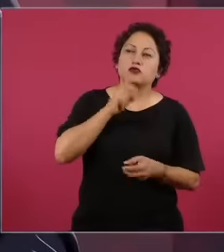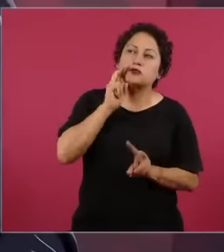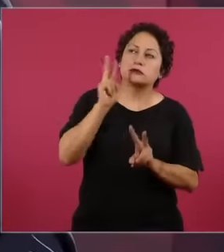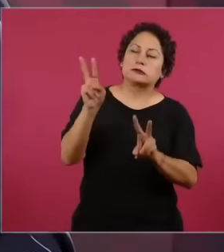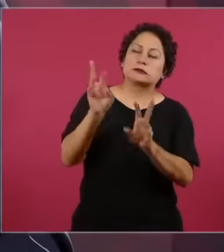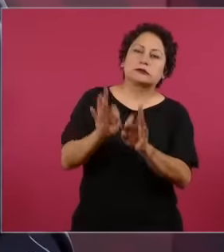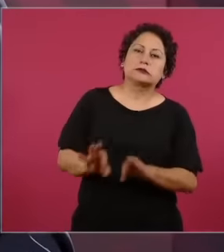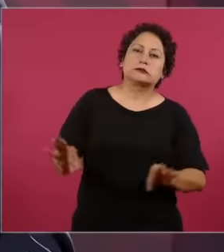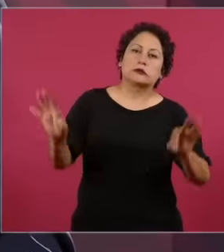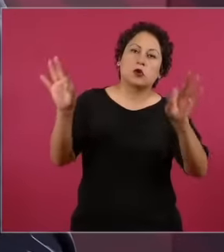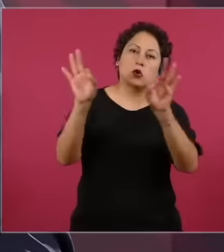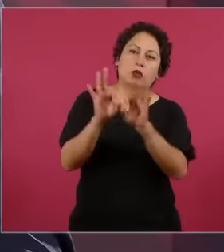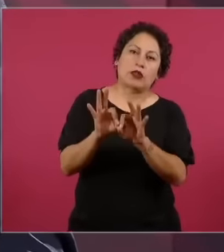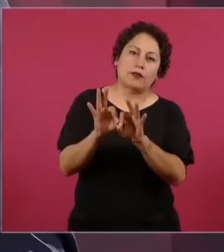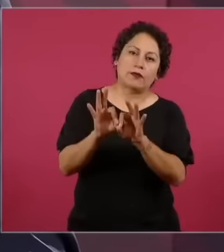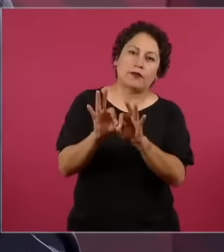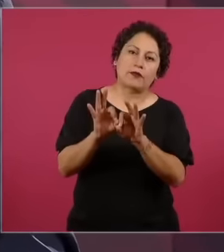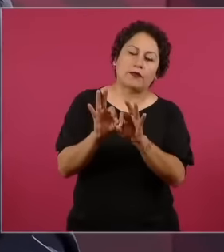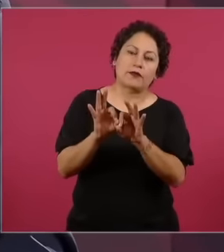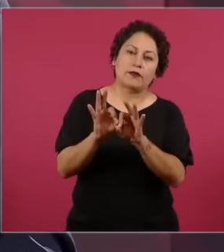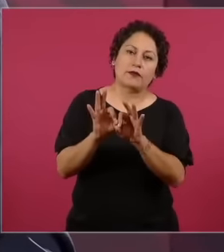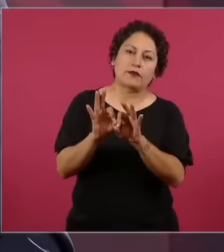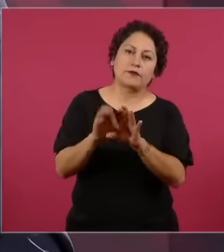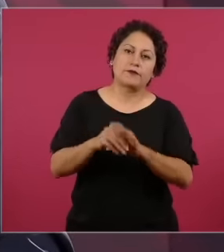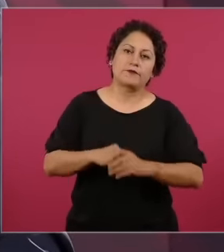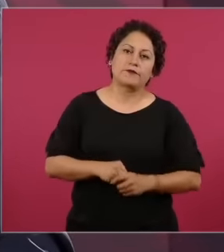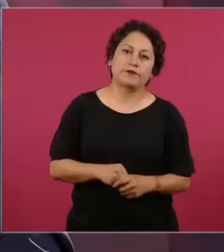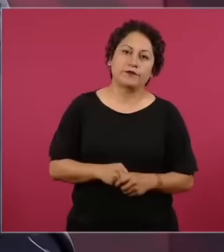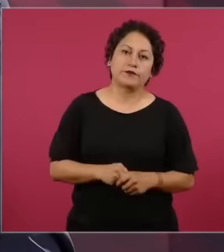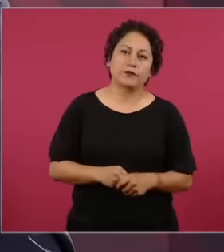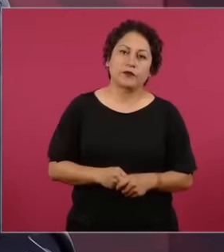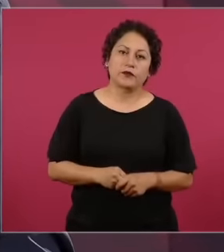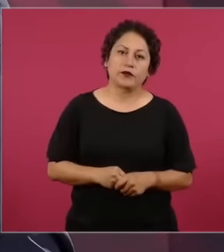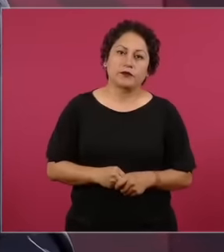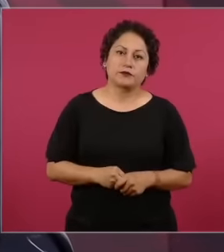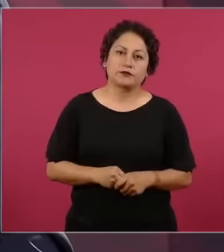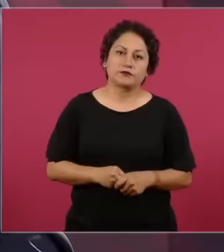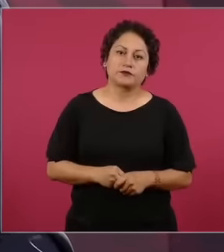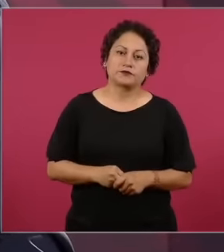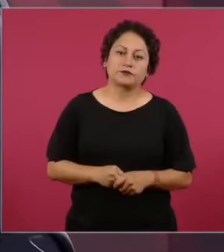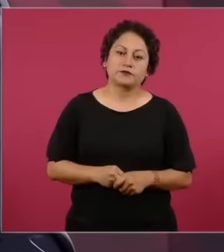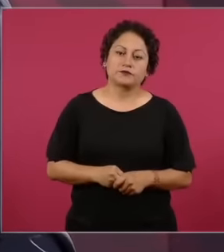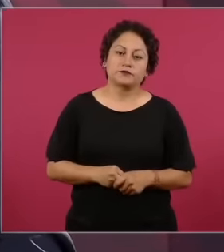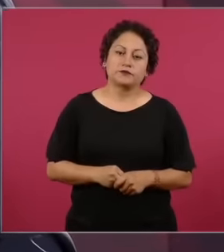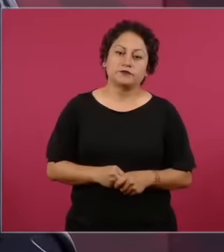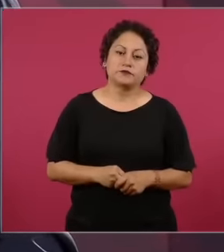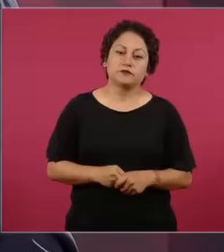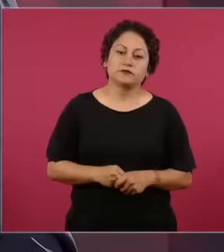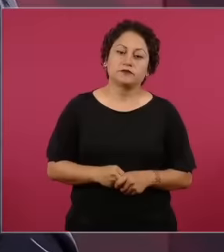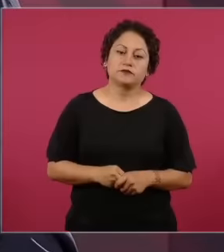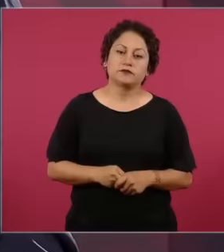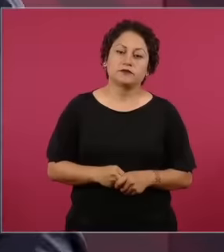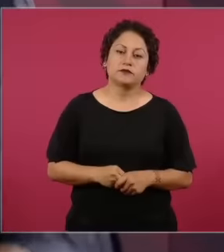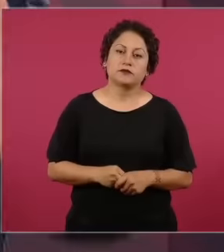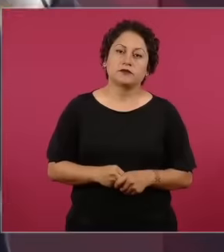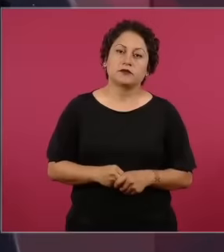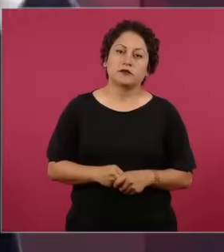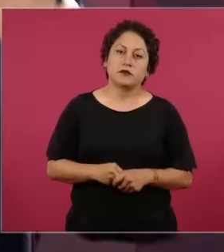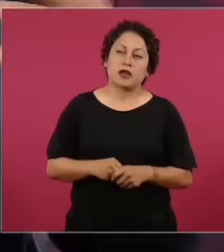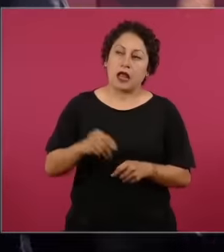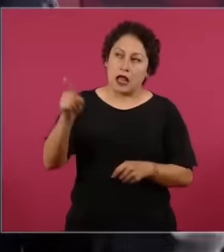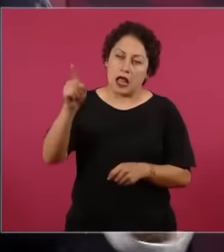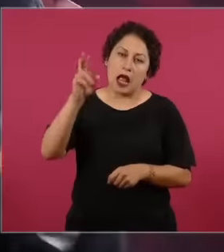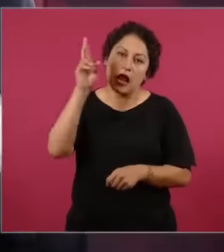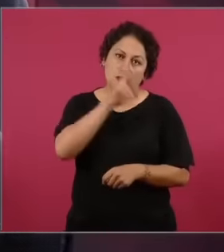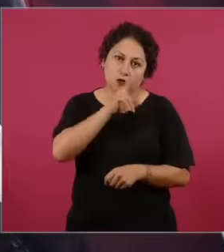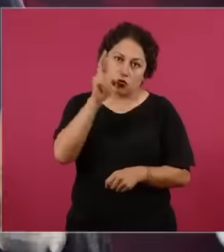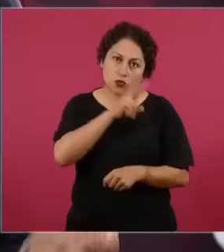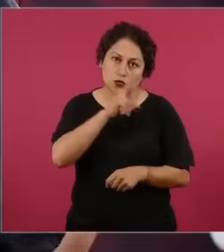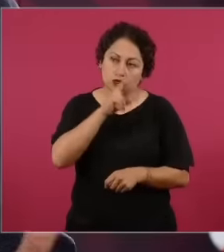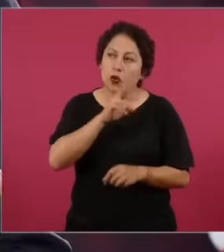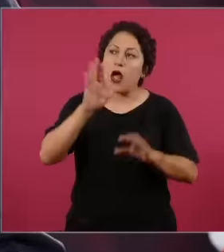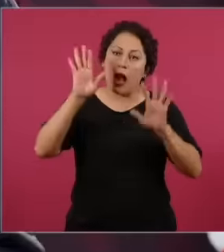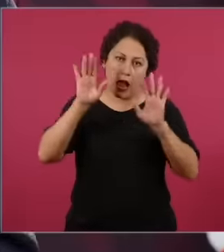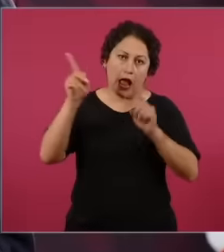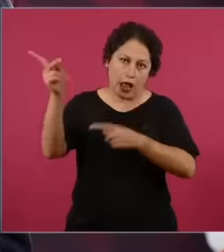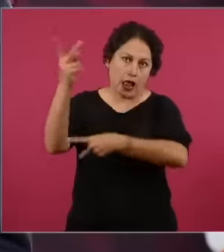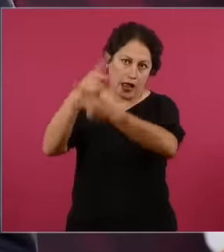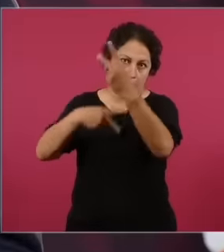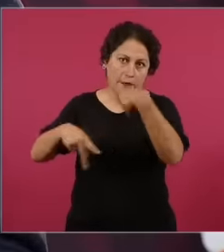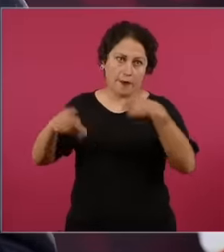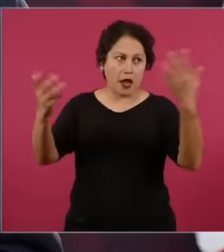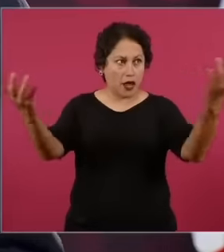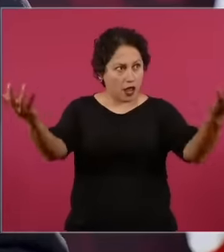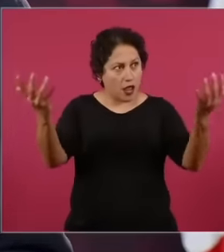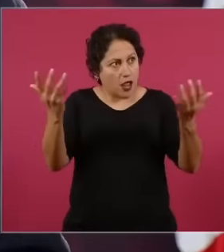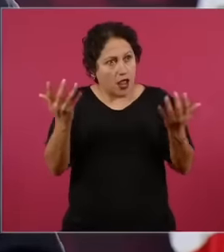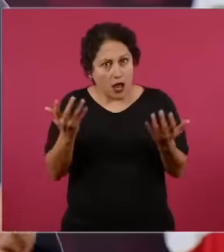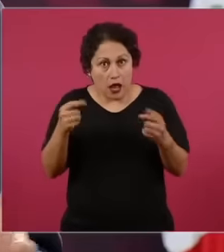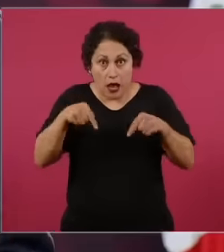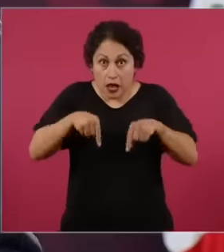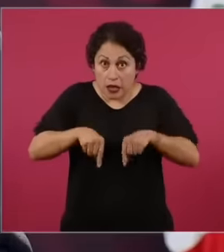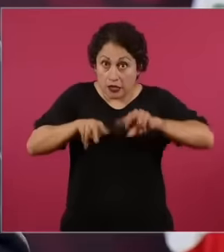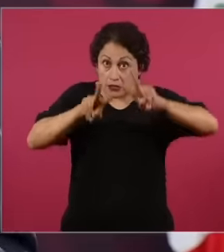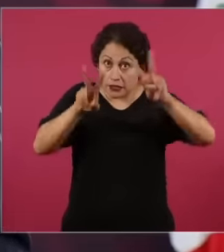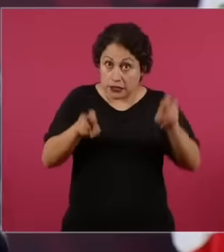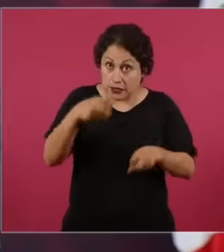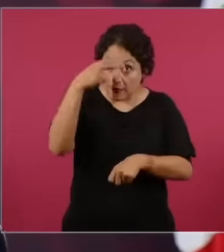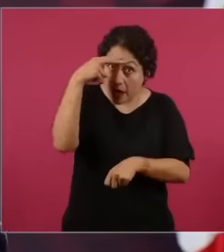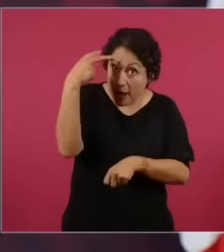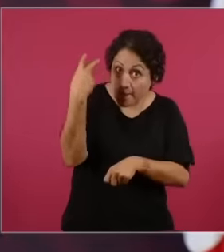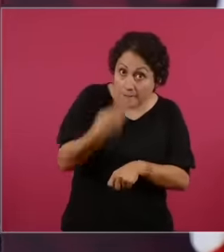citizens and the Russian government. Well, what do you think about the cases in Mexico? No,